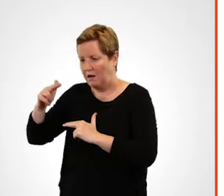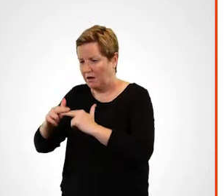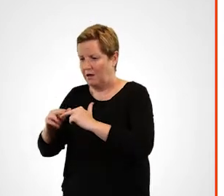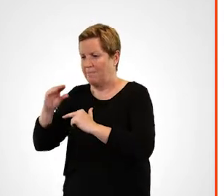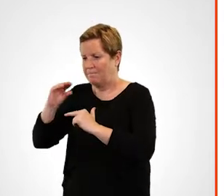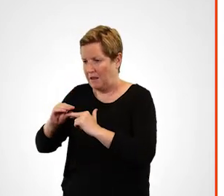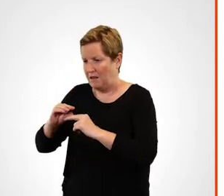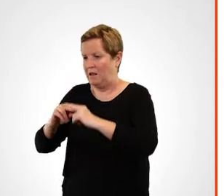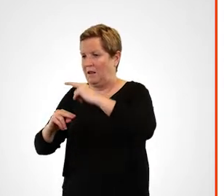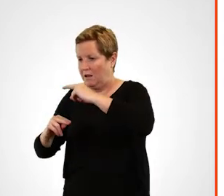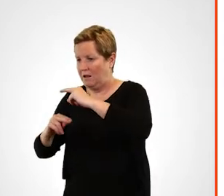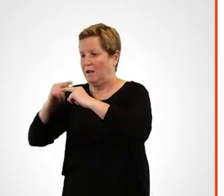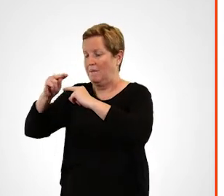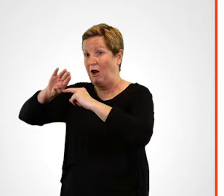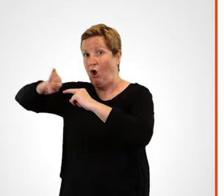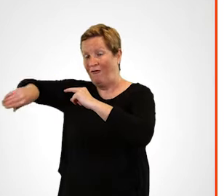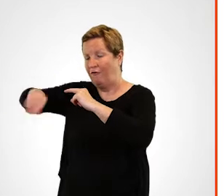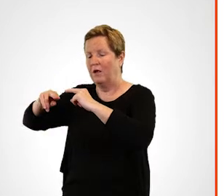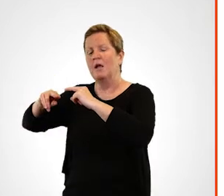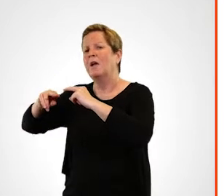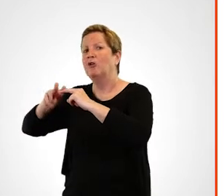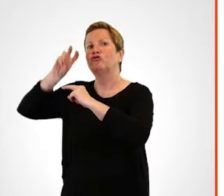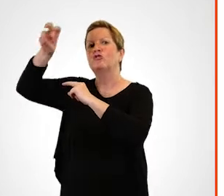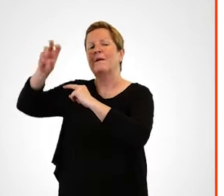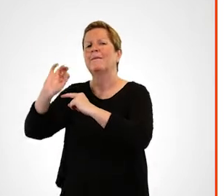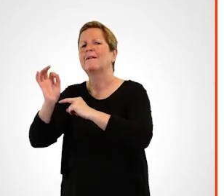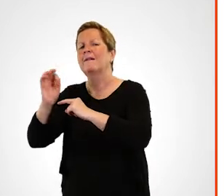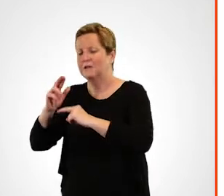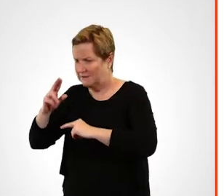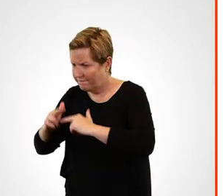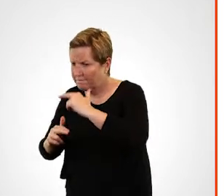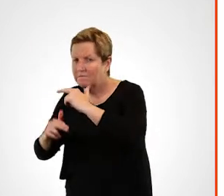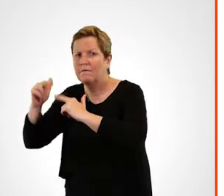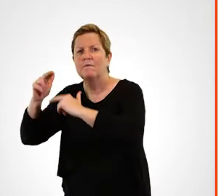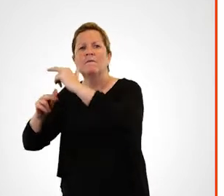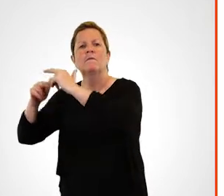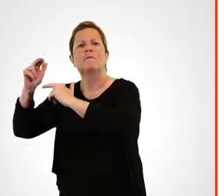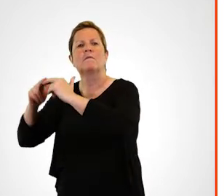and take them even farther than we would expect them to be otherwise.